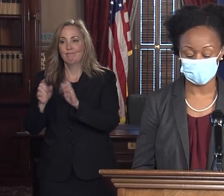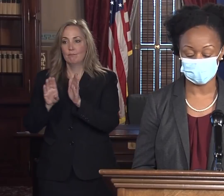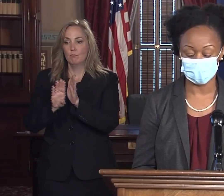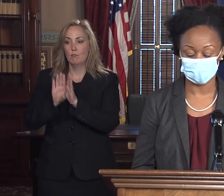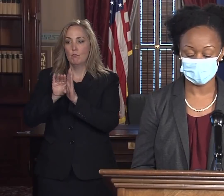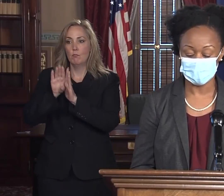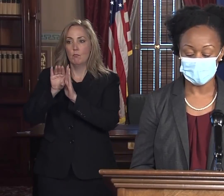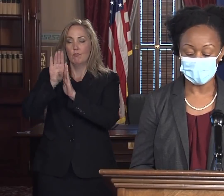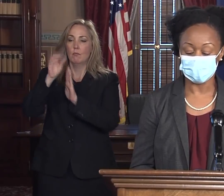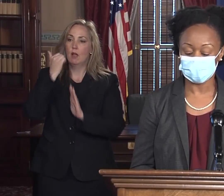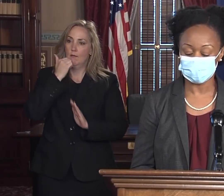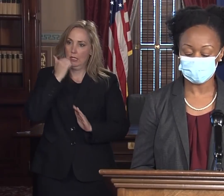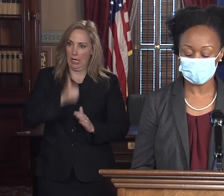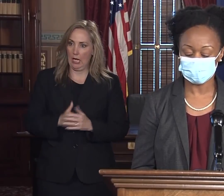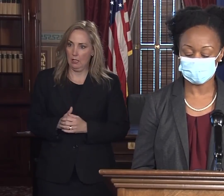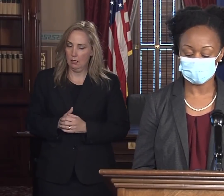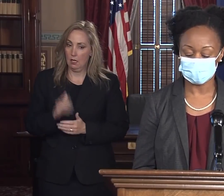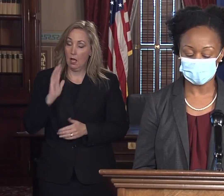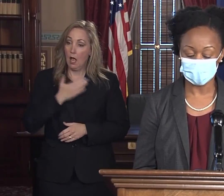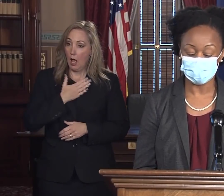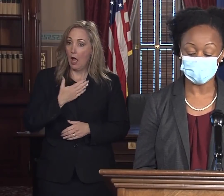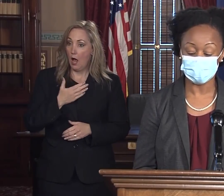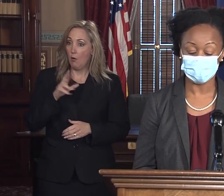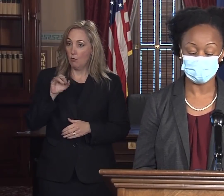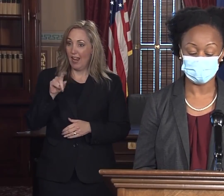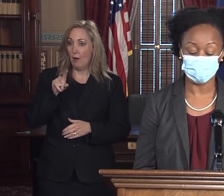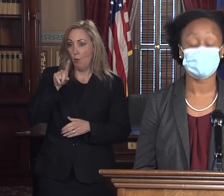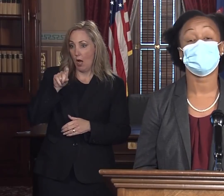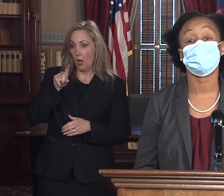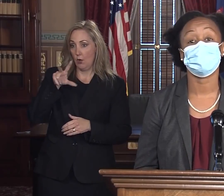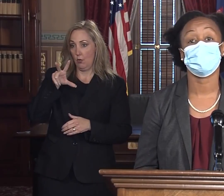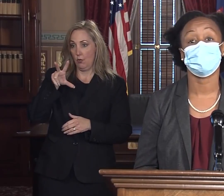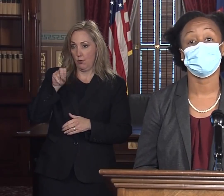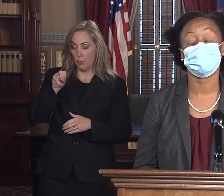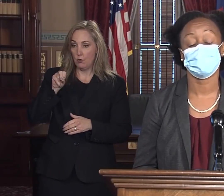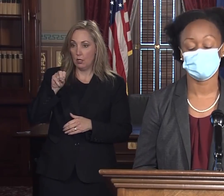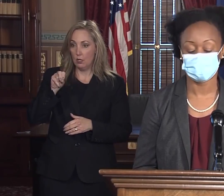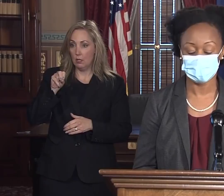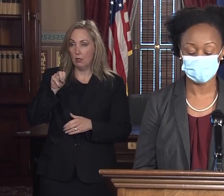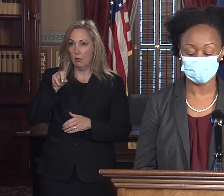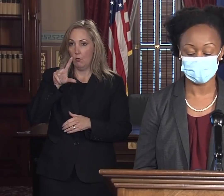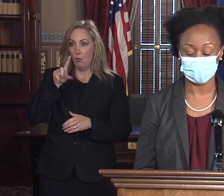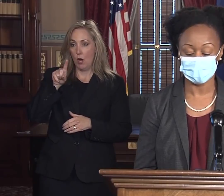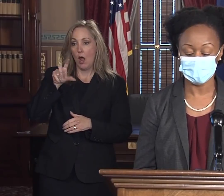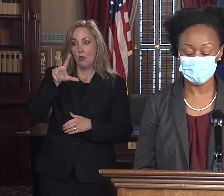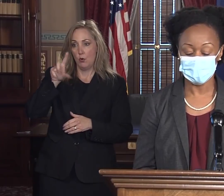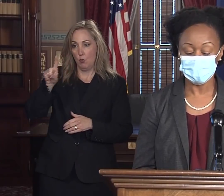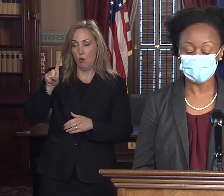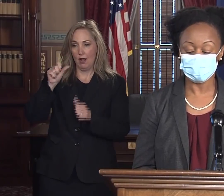OUR DATA AND RATES ARE CHANGING DAILY AS THEY HAVE ACROSS THIS ENTIRE PANDEMIC.